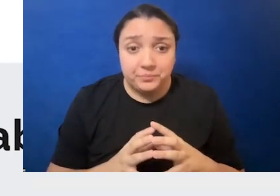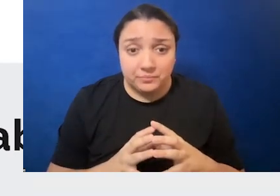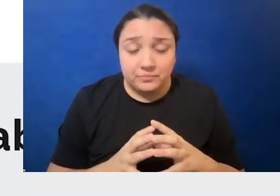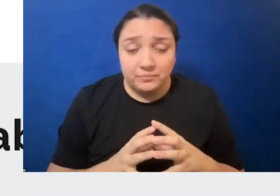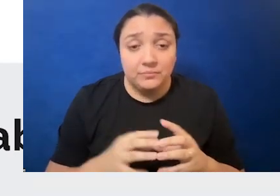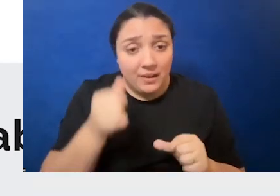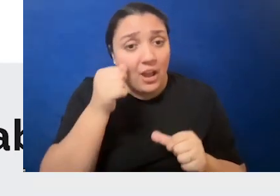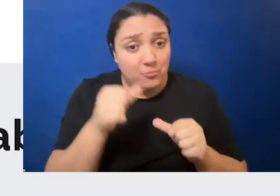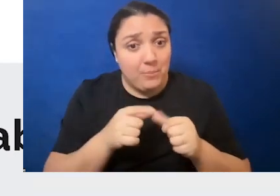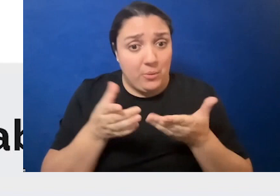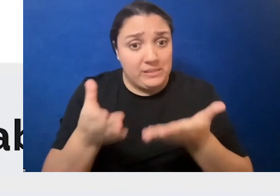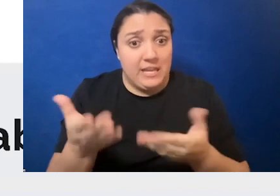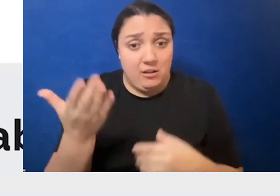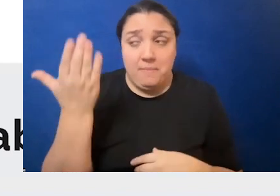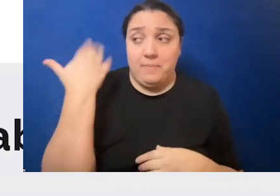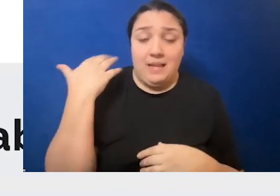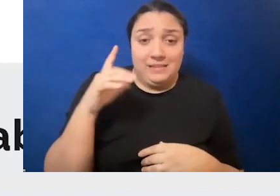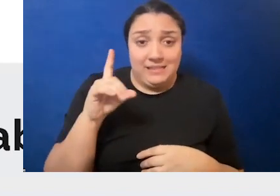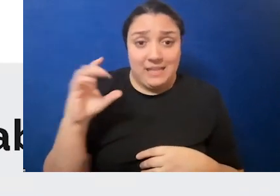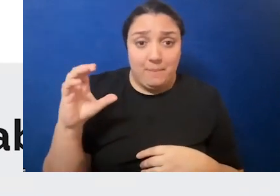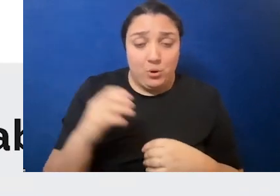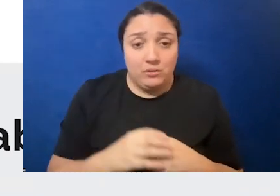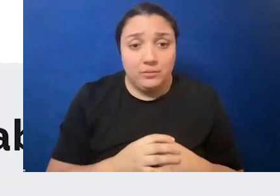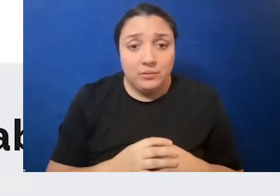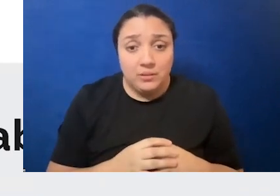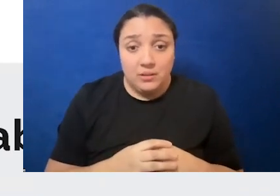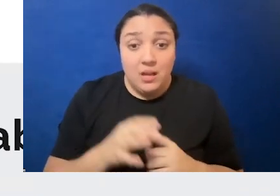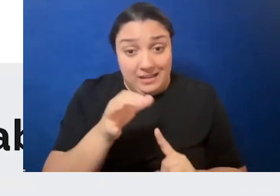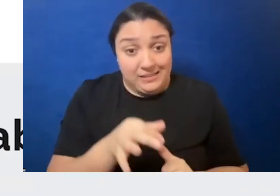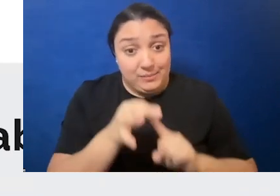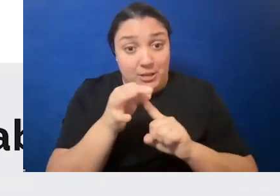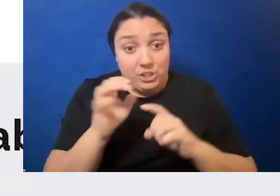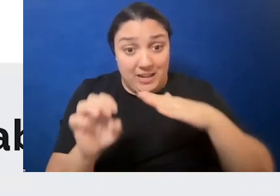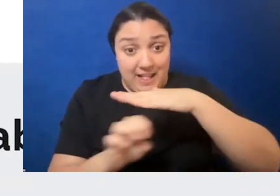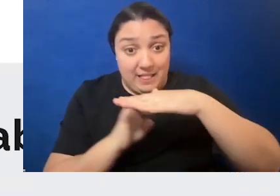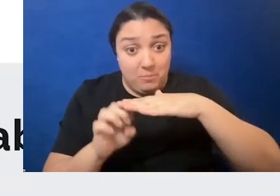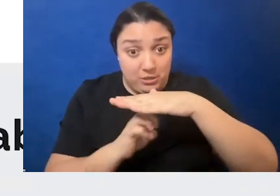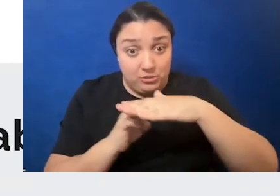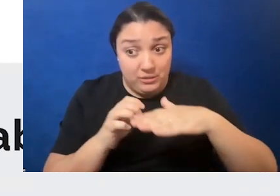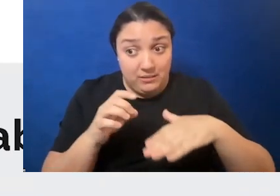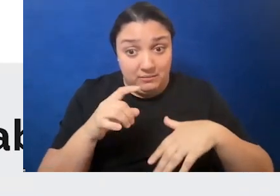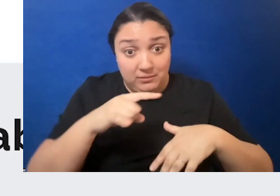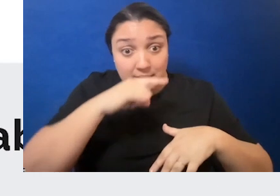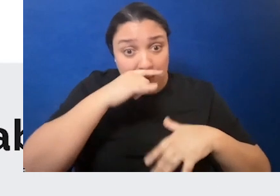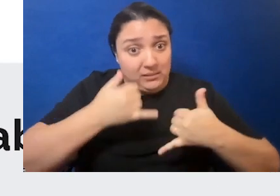A LOT OF KIDS EVEN WHEN I WAS THERE IN DECEMBER IN THE DISTRICT, A LOT OF KIDS WERE